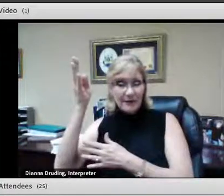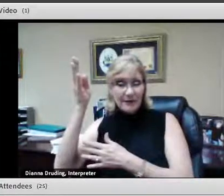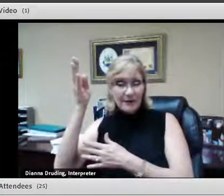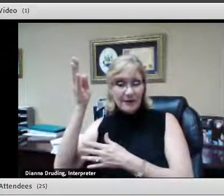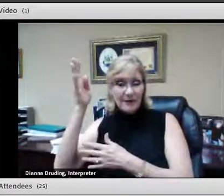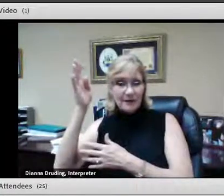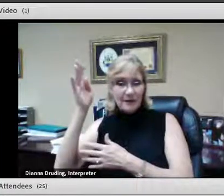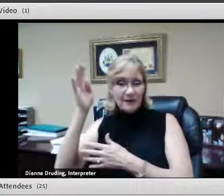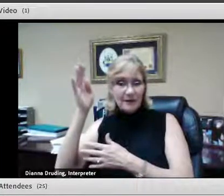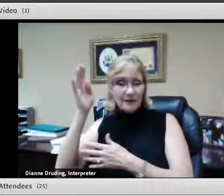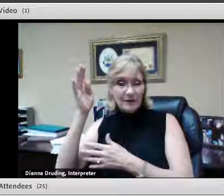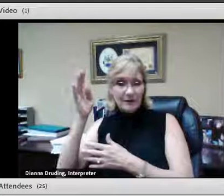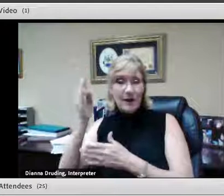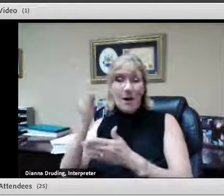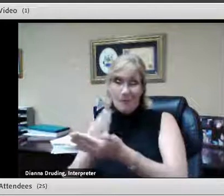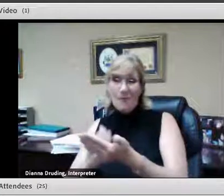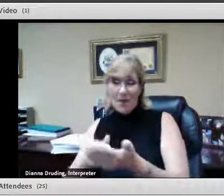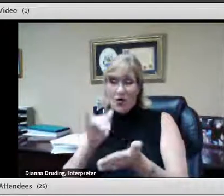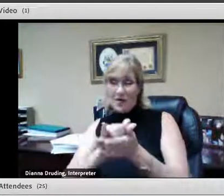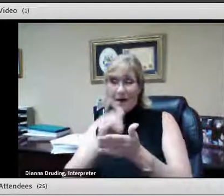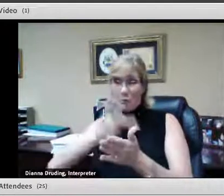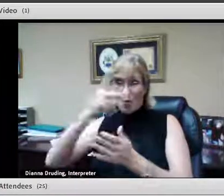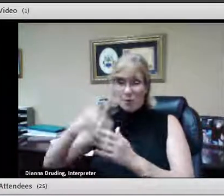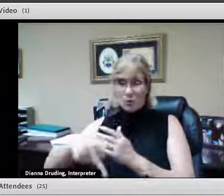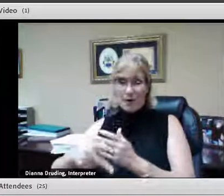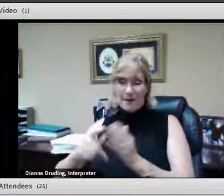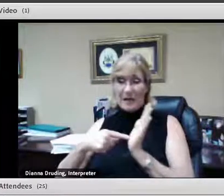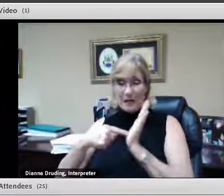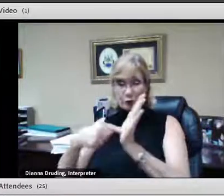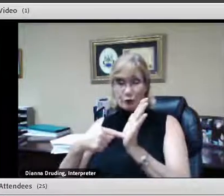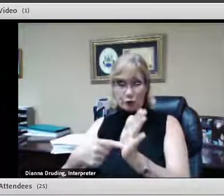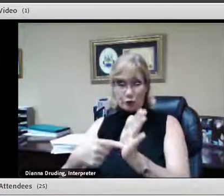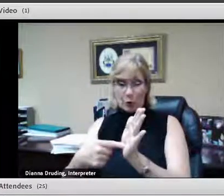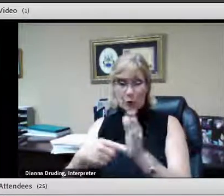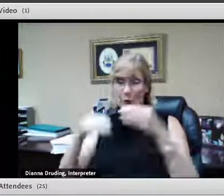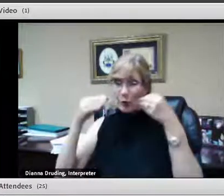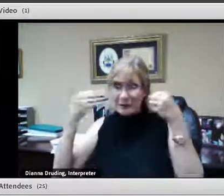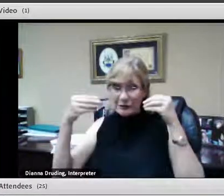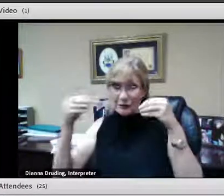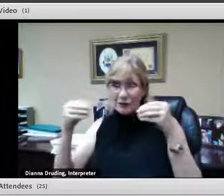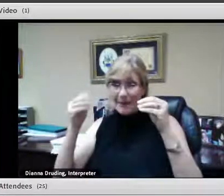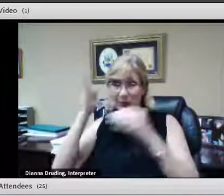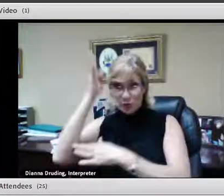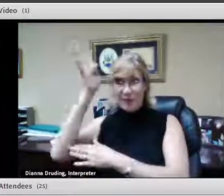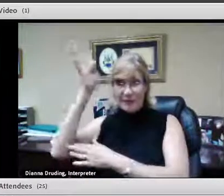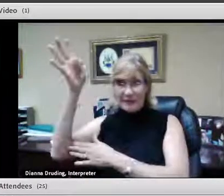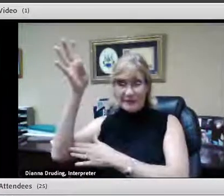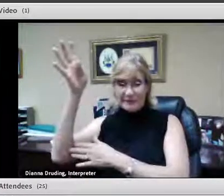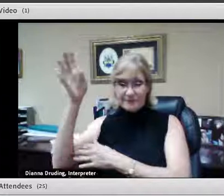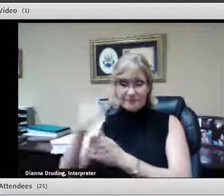a portion of this program. Let me show you the shop that she created.